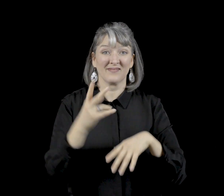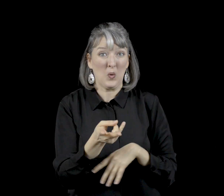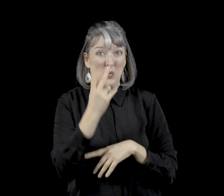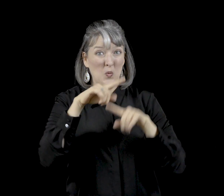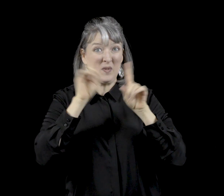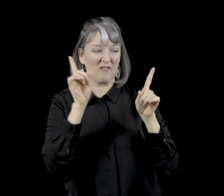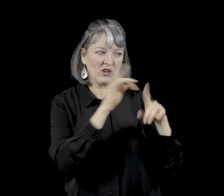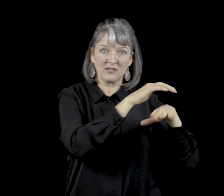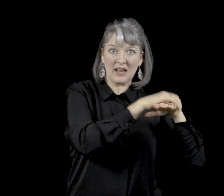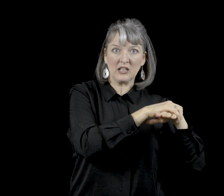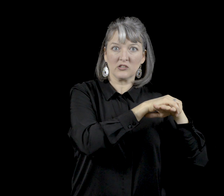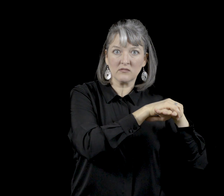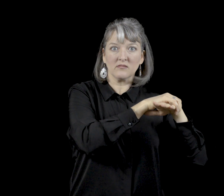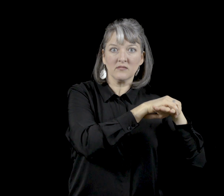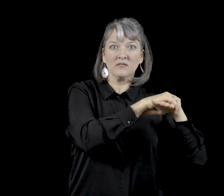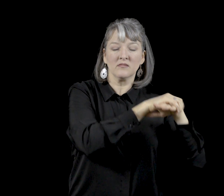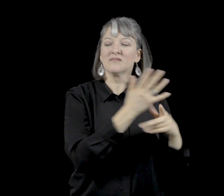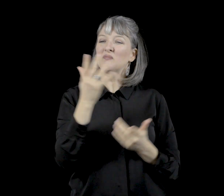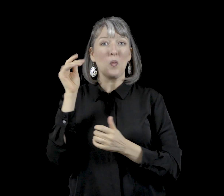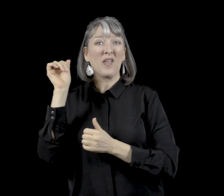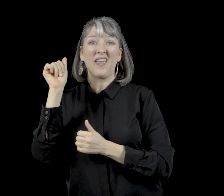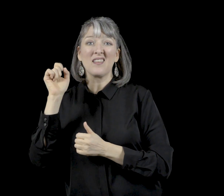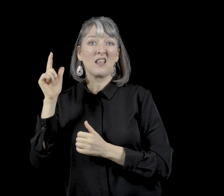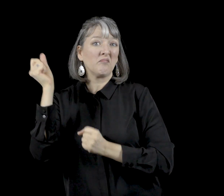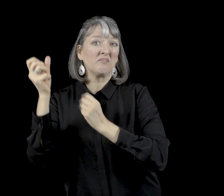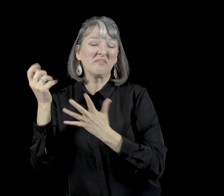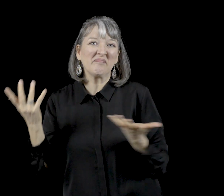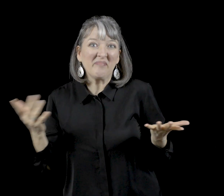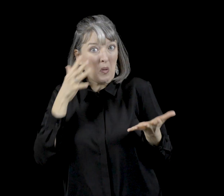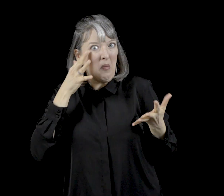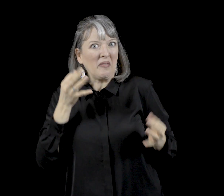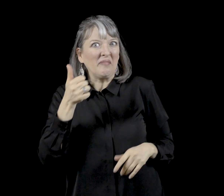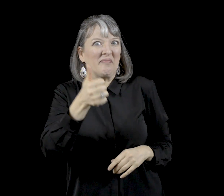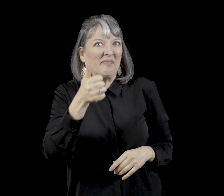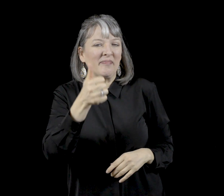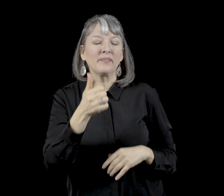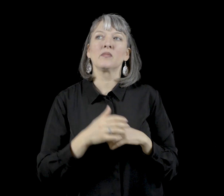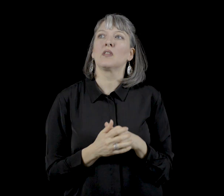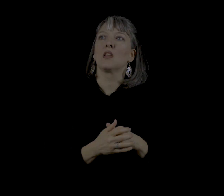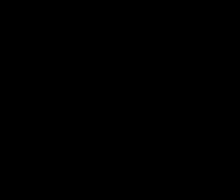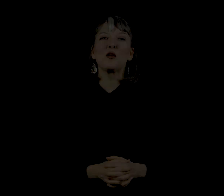Two different way to sign this either in English with that rhythm in place or in ASL. You get to pick!